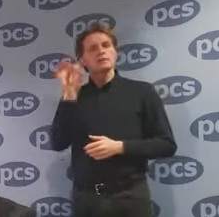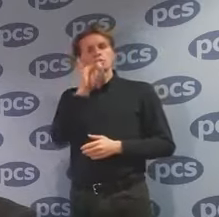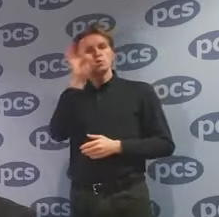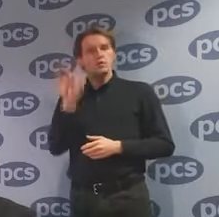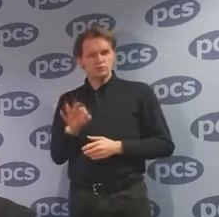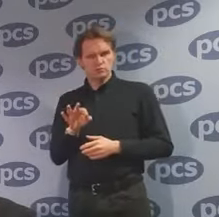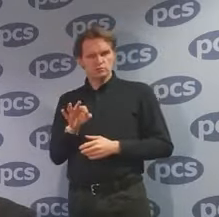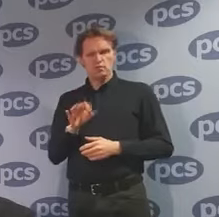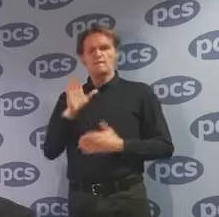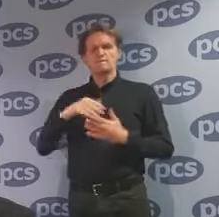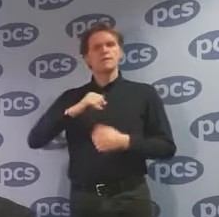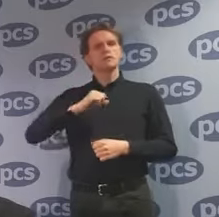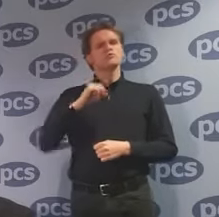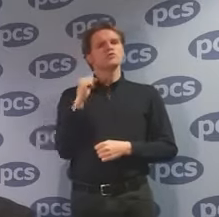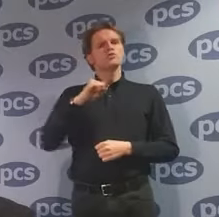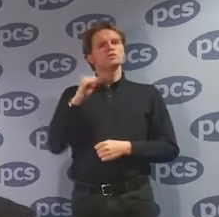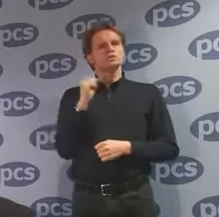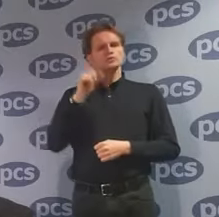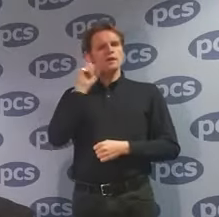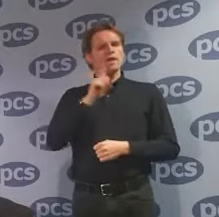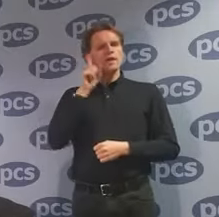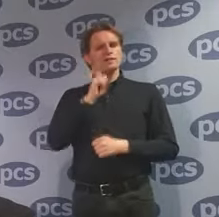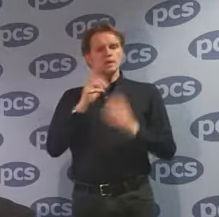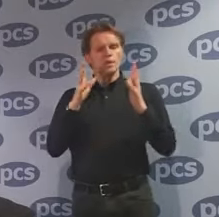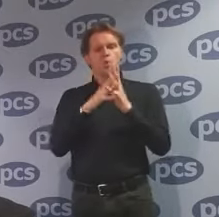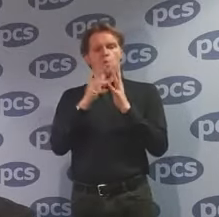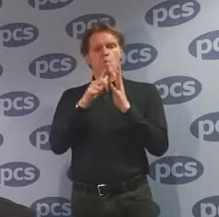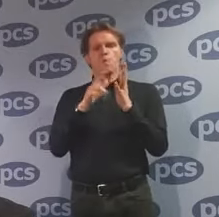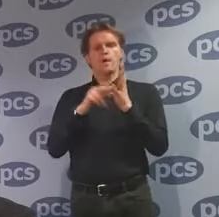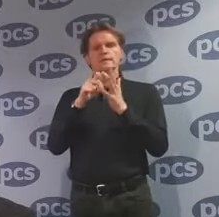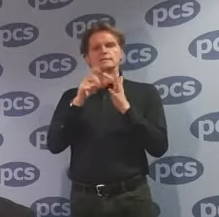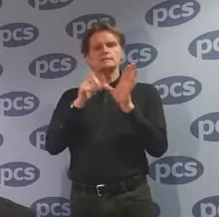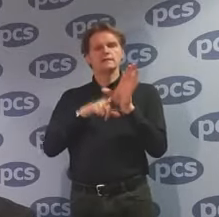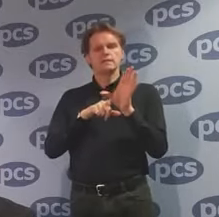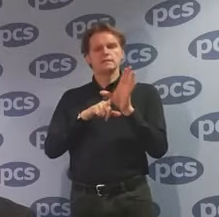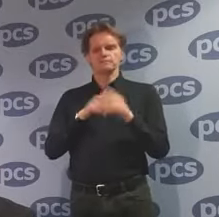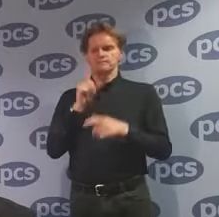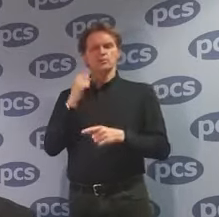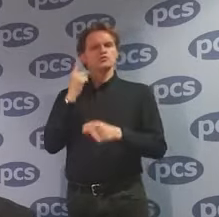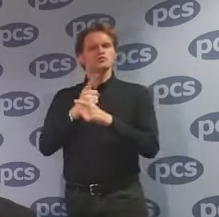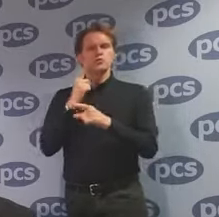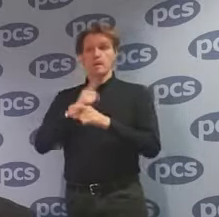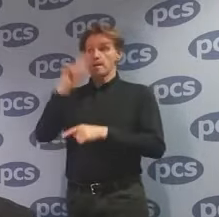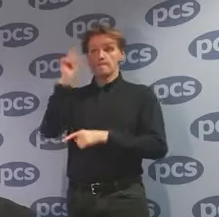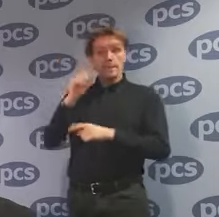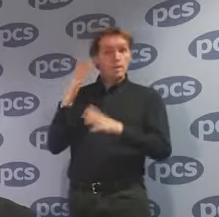Scottish members Wendy, Wendy asks about public sector pay in Scotland it seems